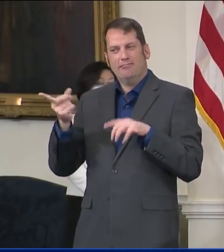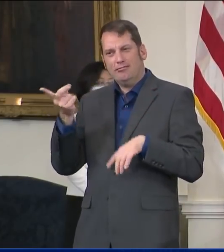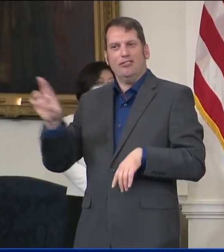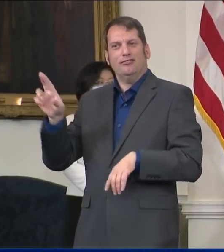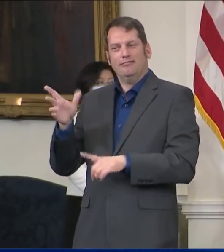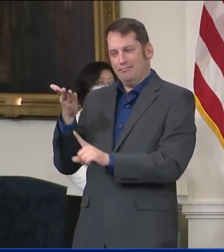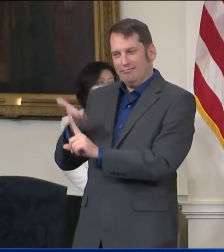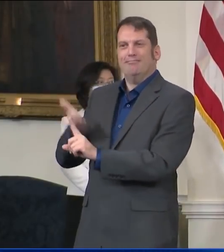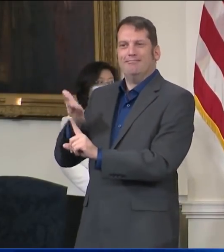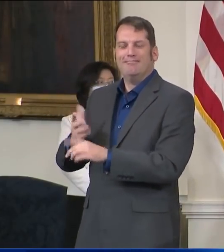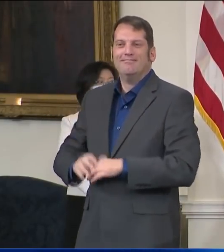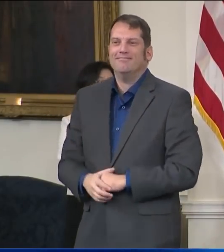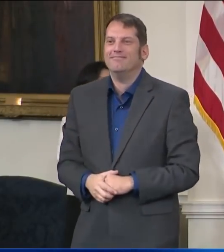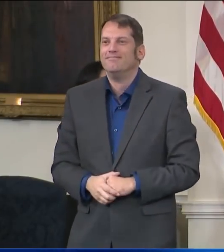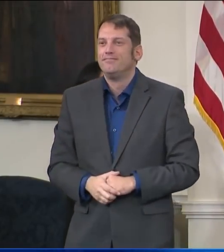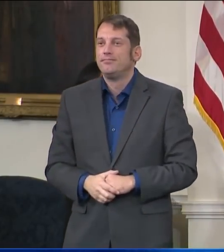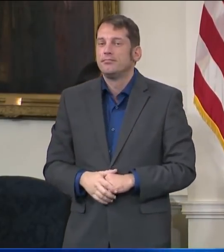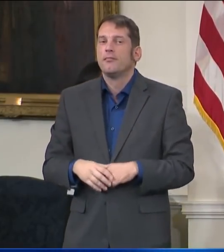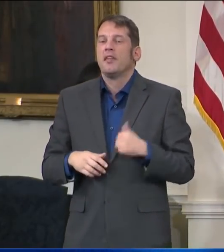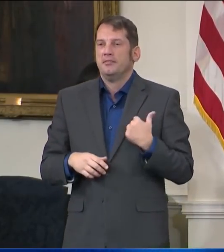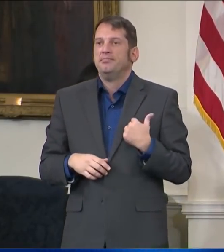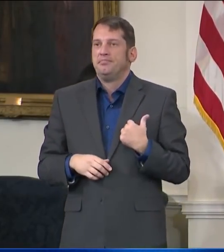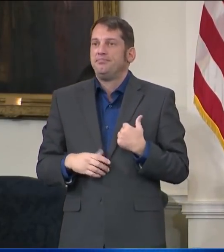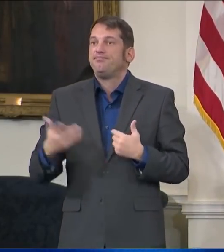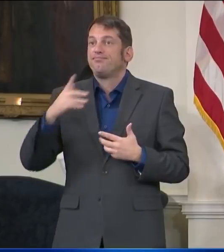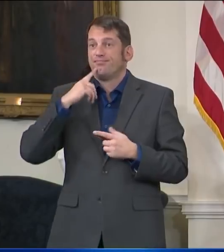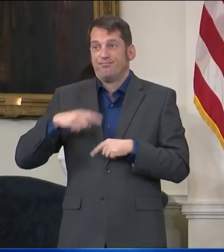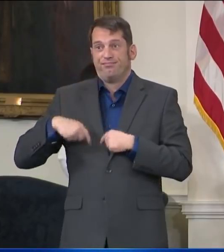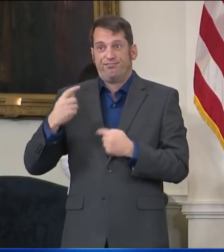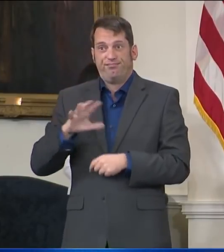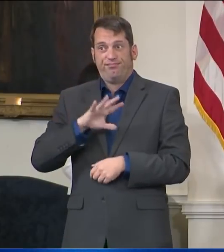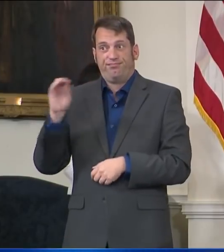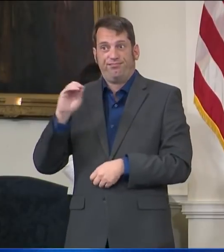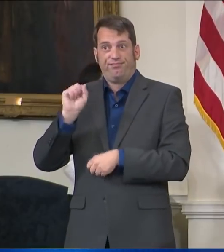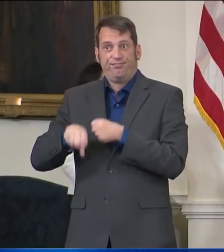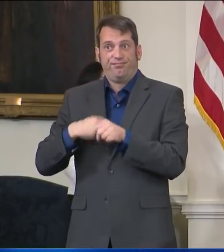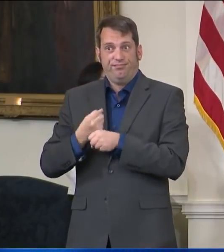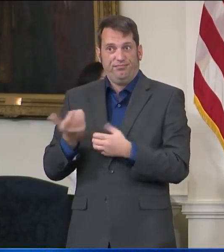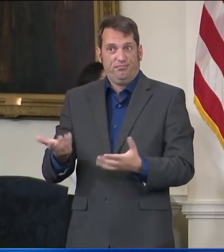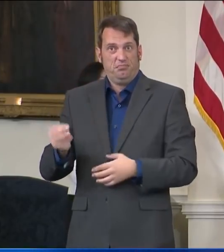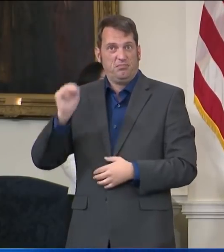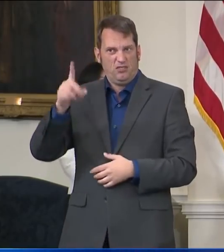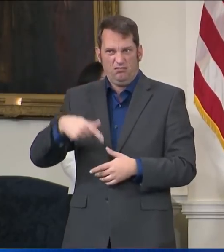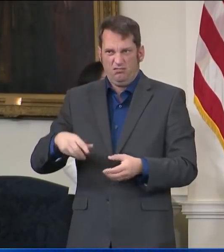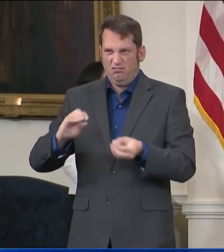FOR ALMOST 50 YEARS MARILYN’S BEEN THE ROLE MODEL FOR THE NATION FOR ORGANIZED TRAUMA CARE.